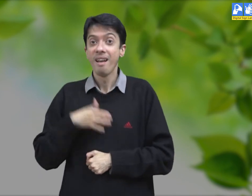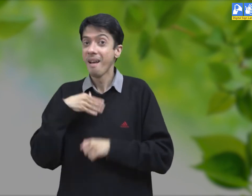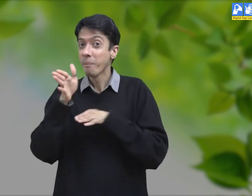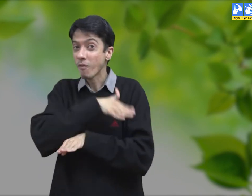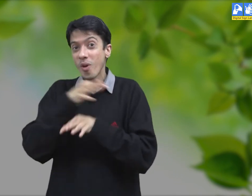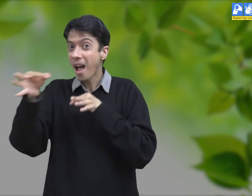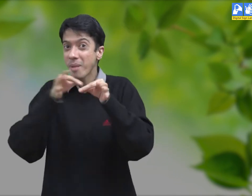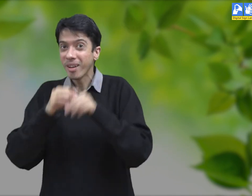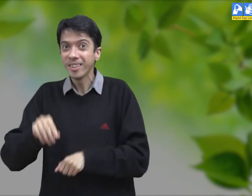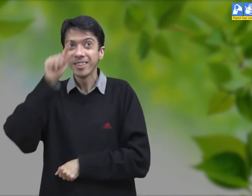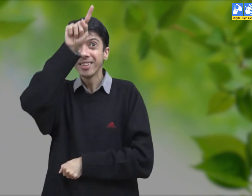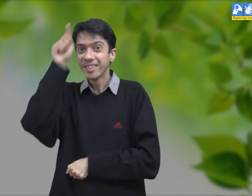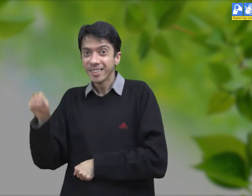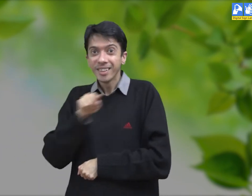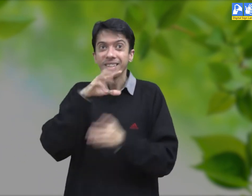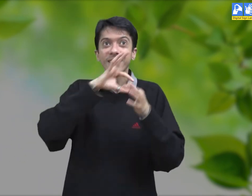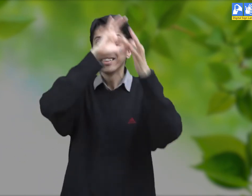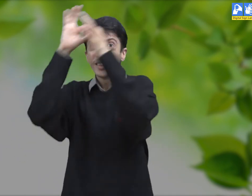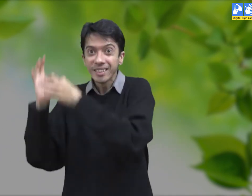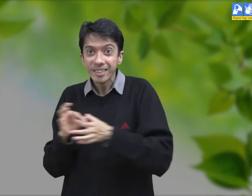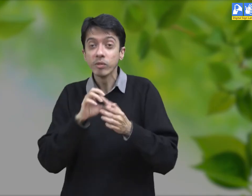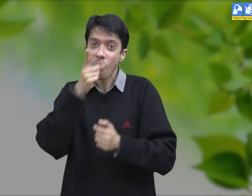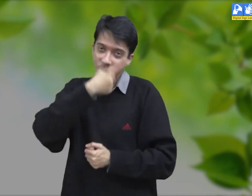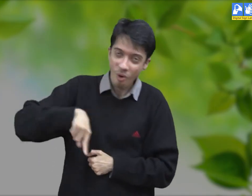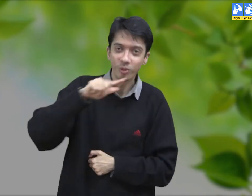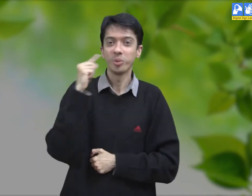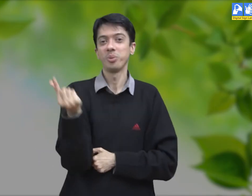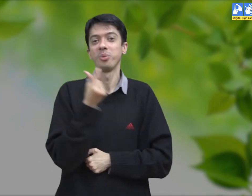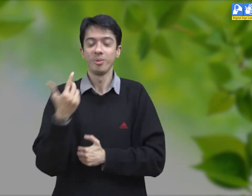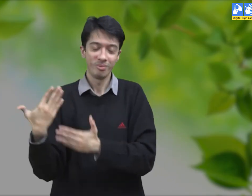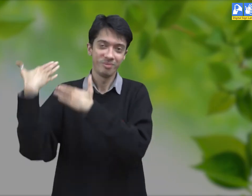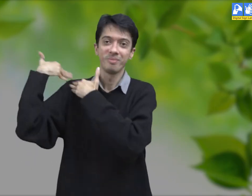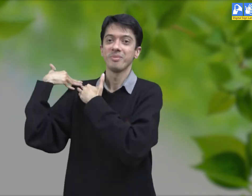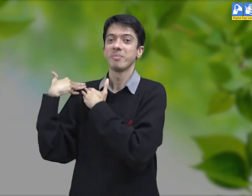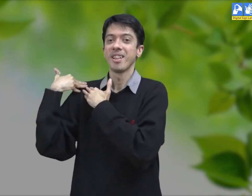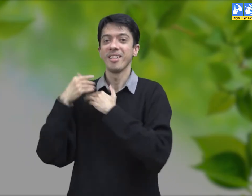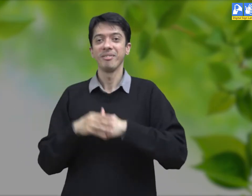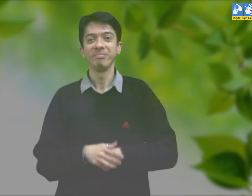So these are the three points that we have to follow to keep our environment clean.